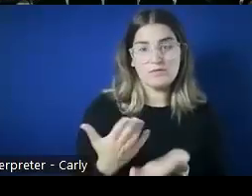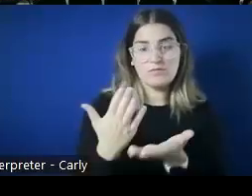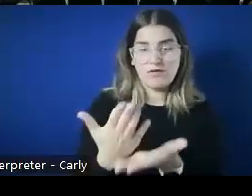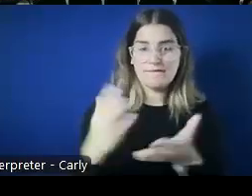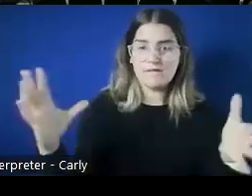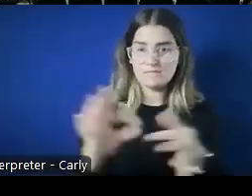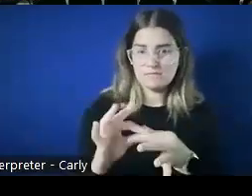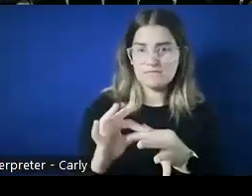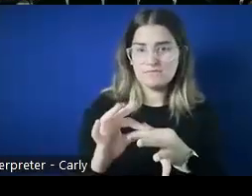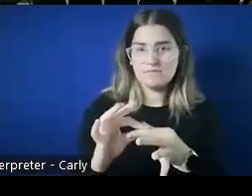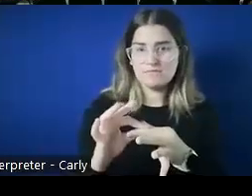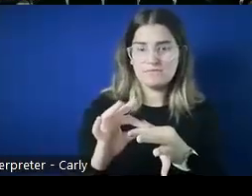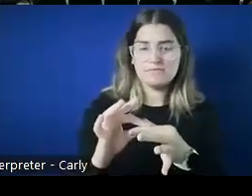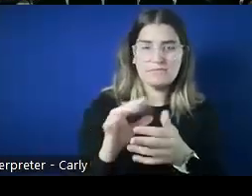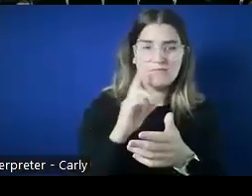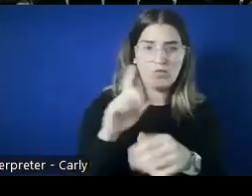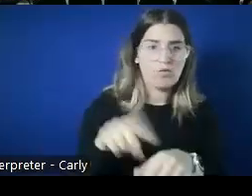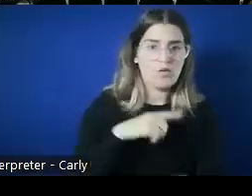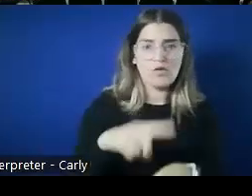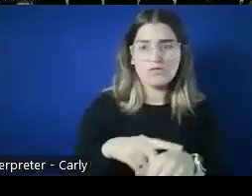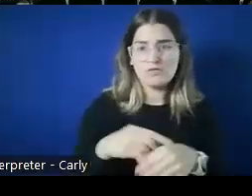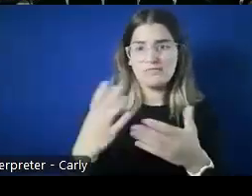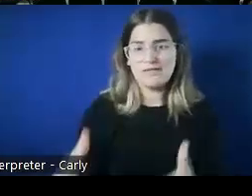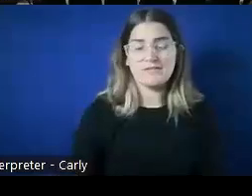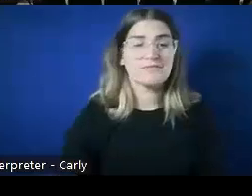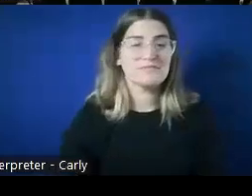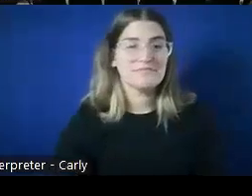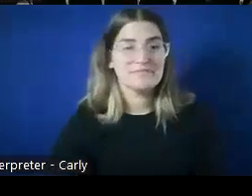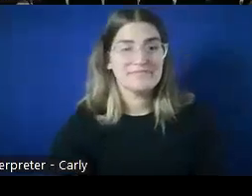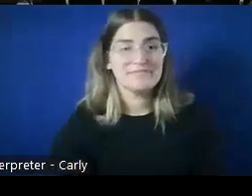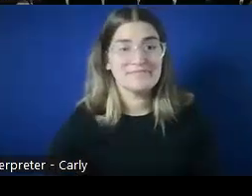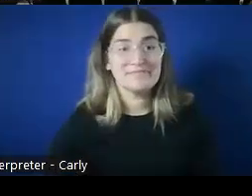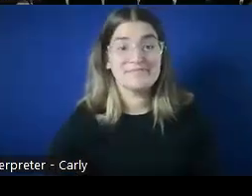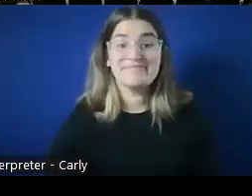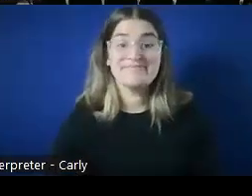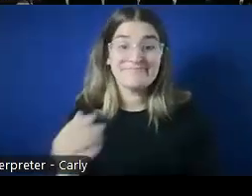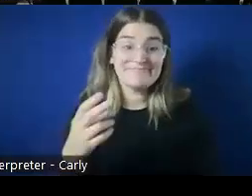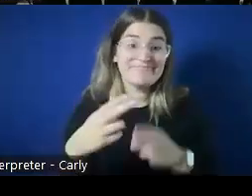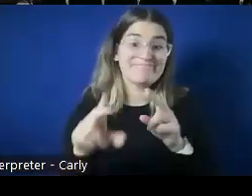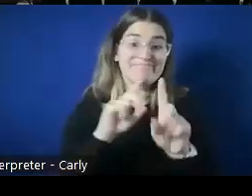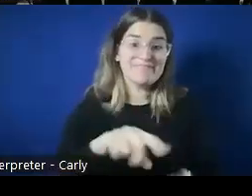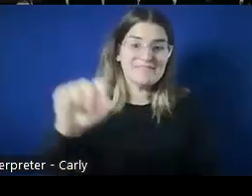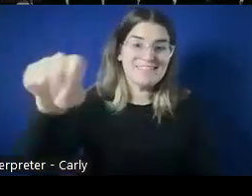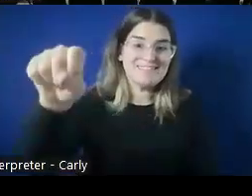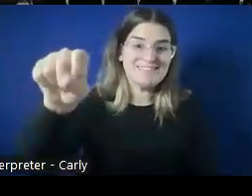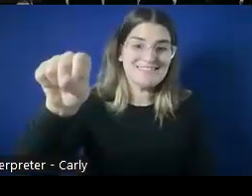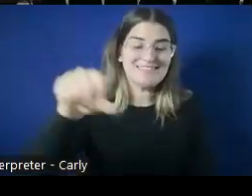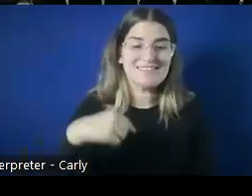providers so the short answer is yes um throughout our six sessions we really think about what might